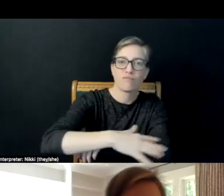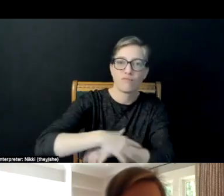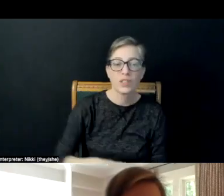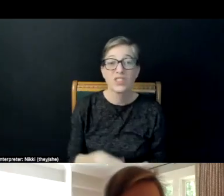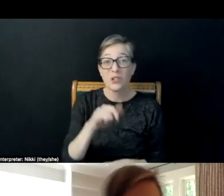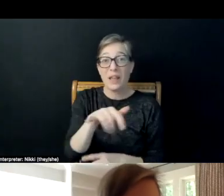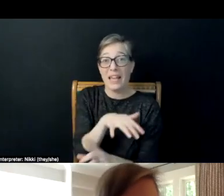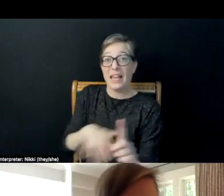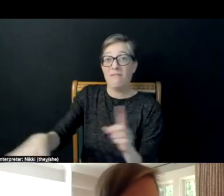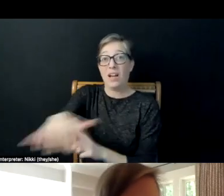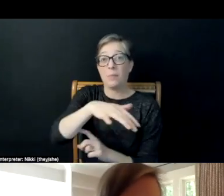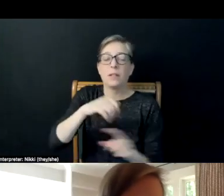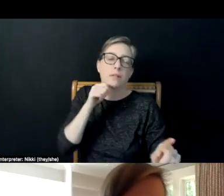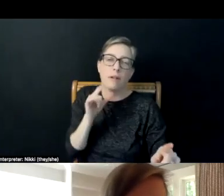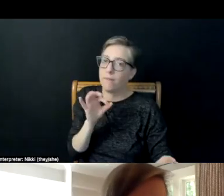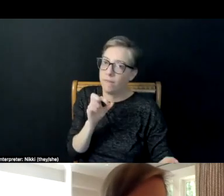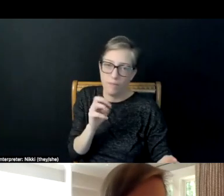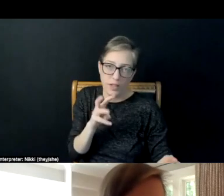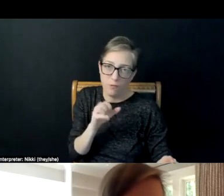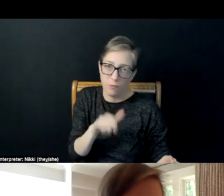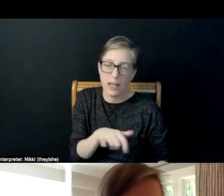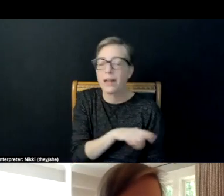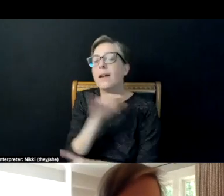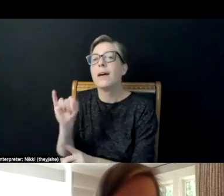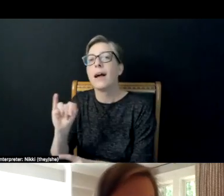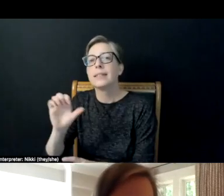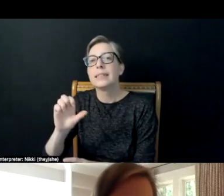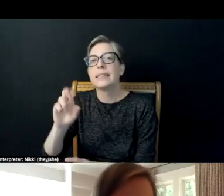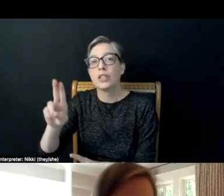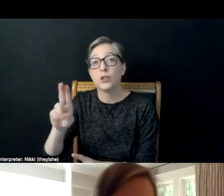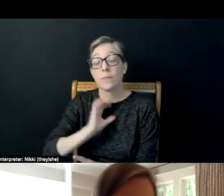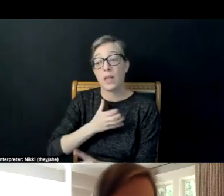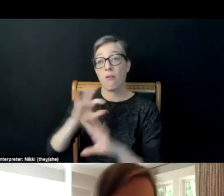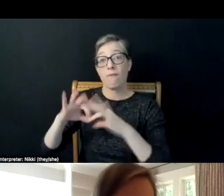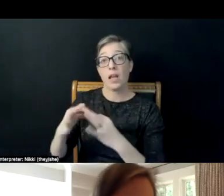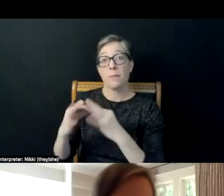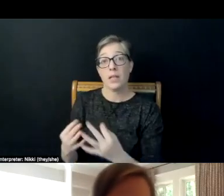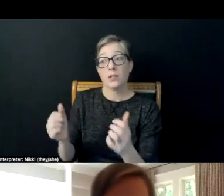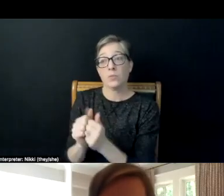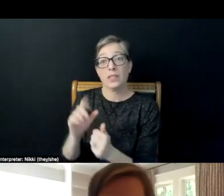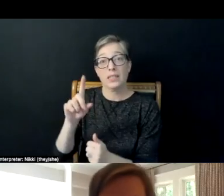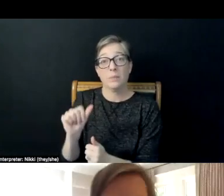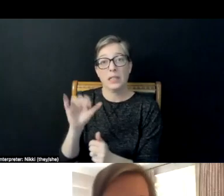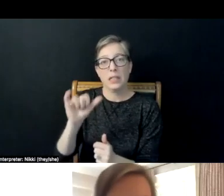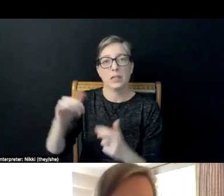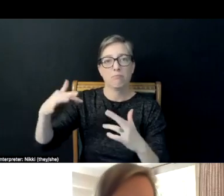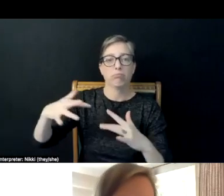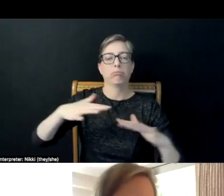not Fenway but the ICU that our families who have disability enter the ICU. Next slide, please.